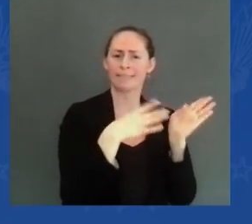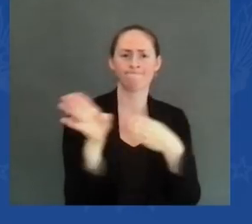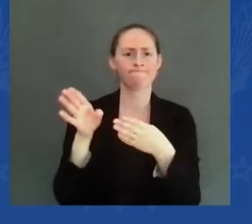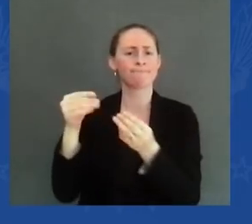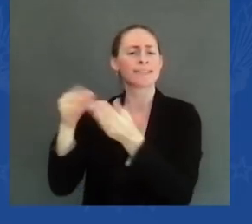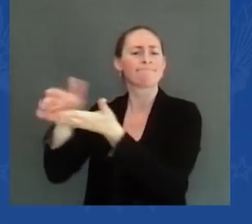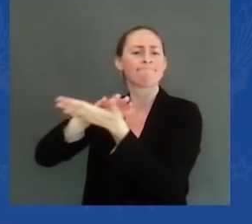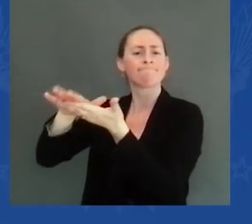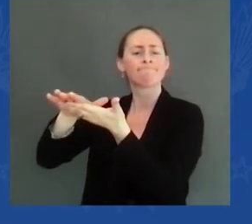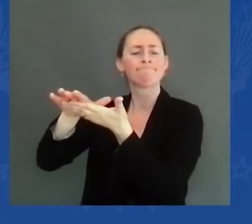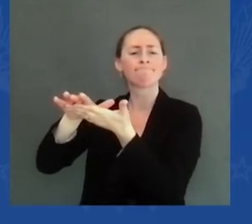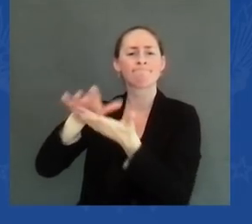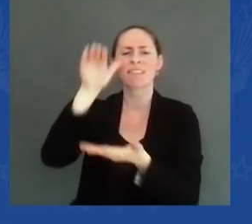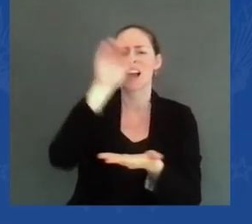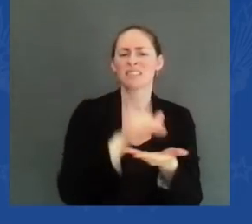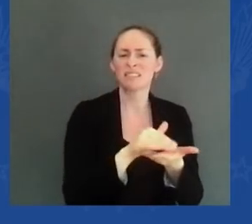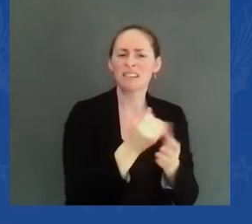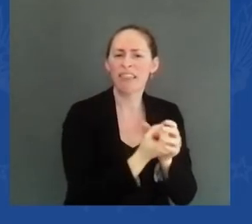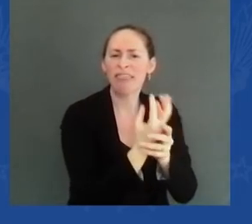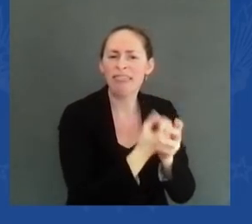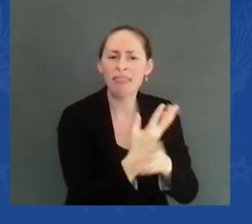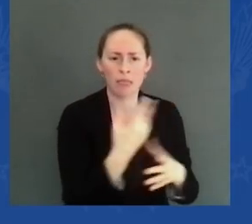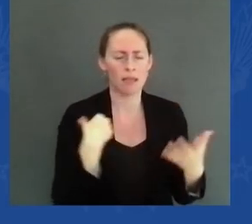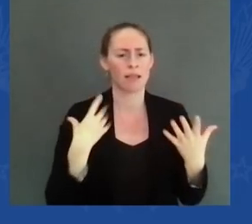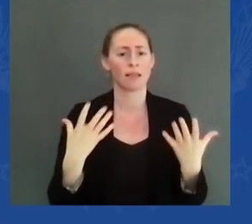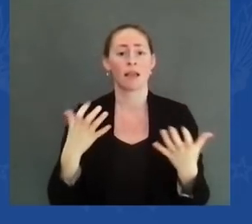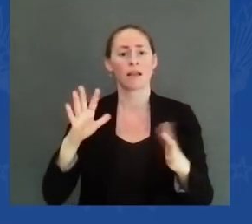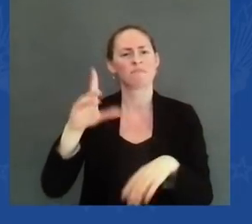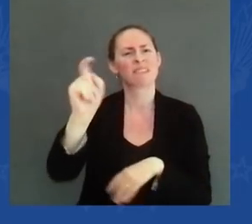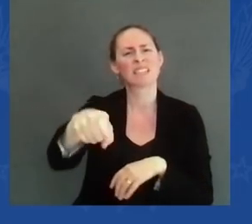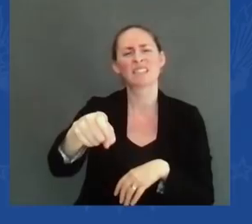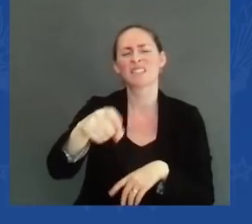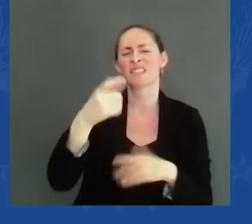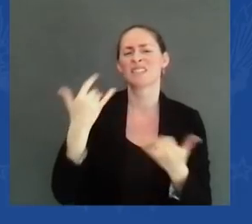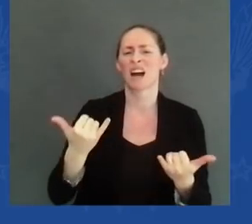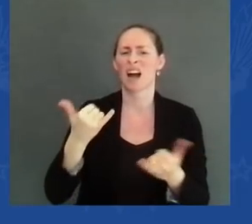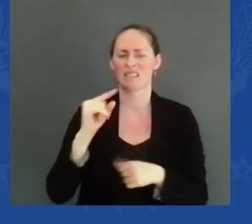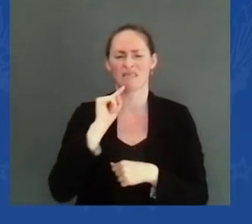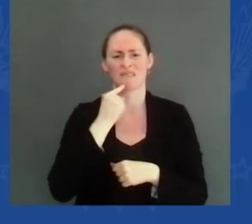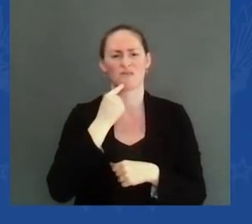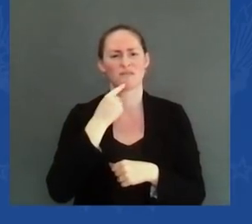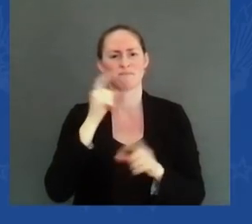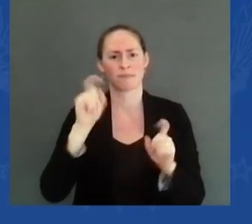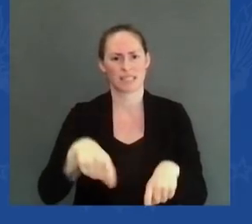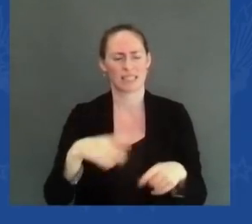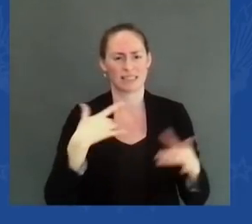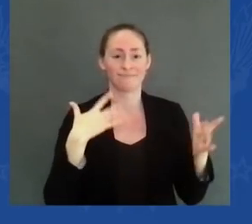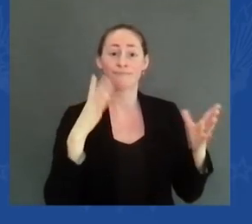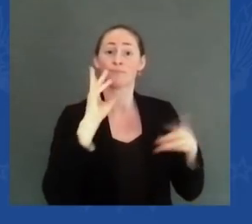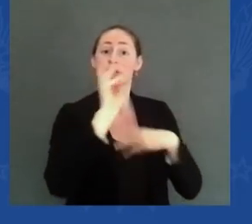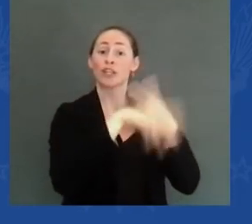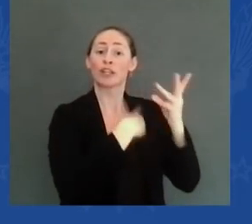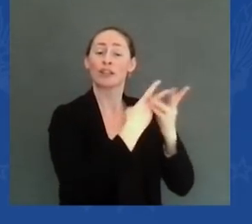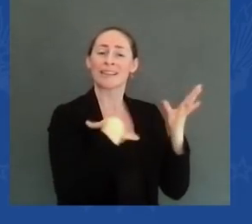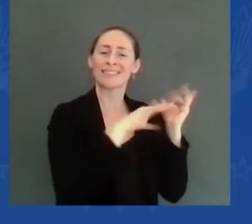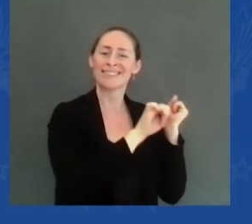And we've got to move the rest of the world. It's not just the United States of America. And so, folks, this summer alone,